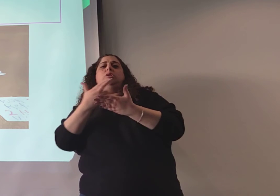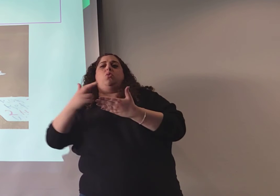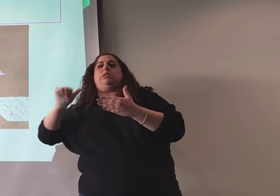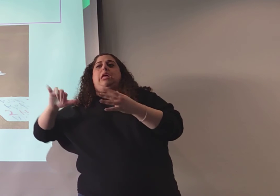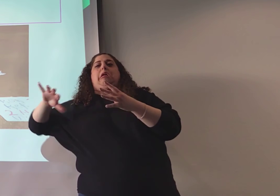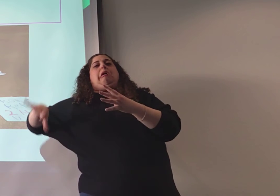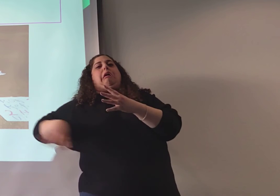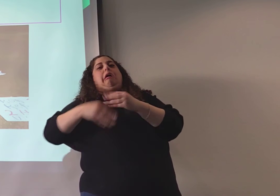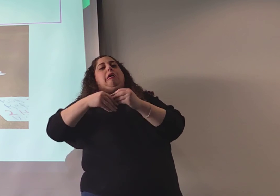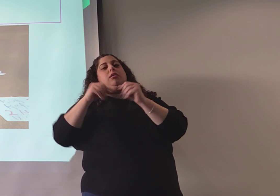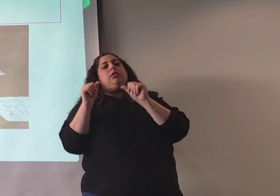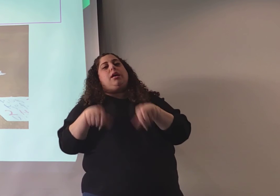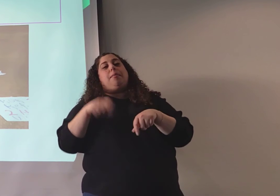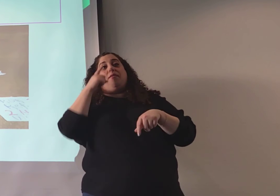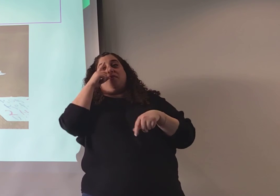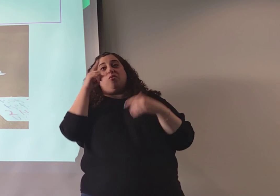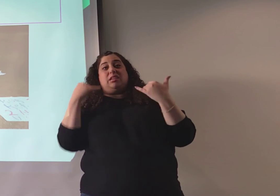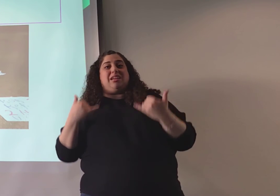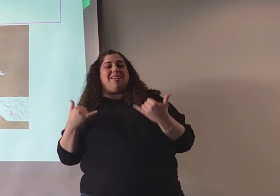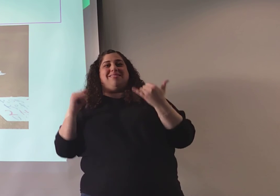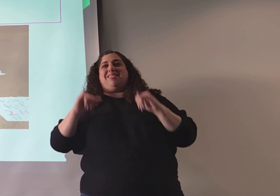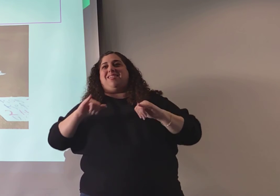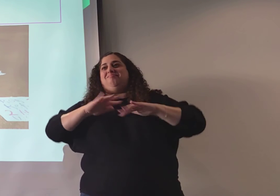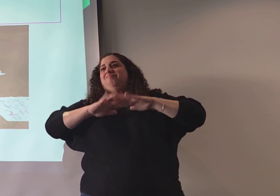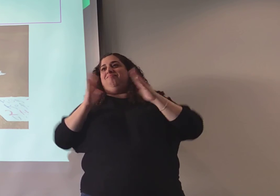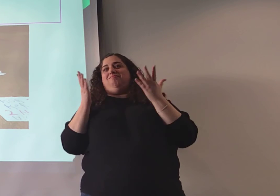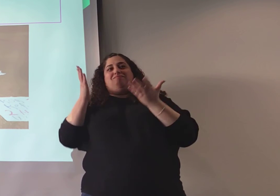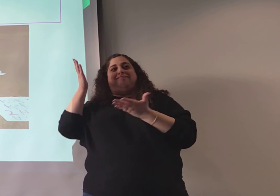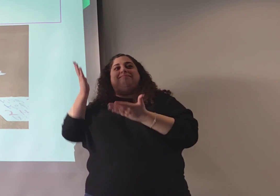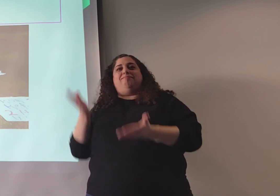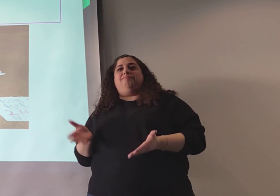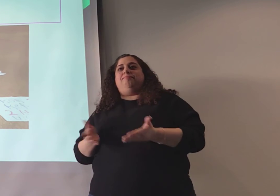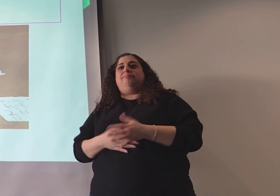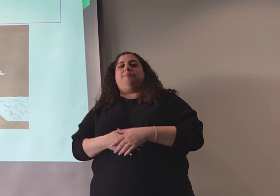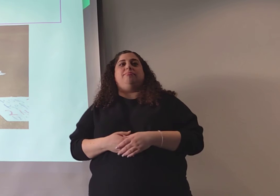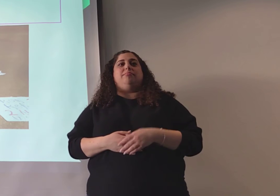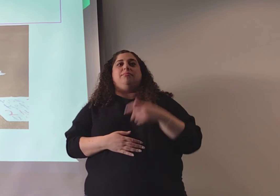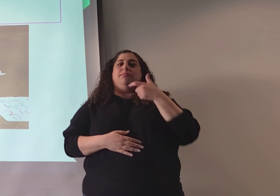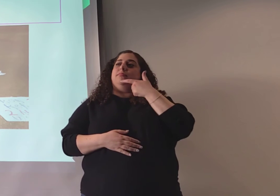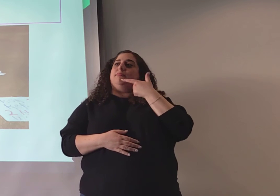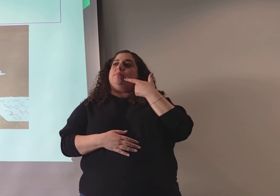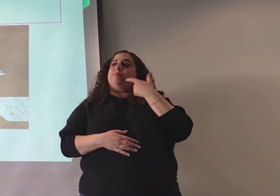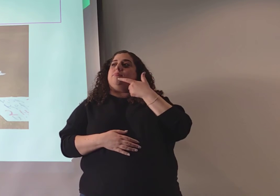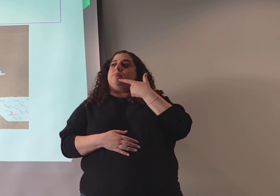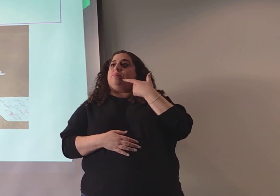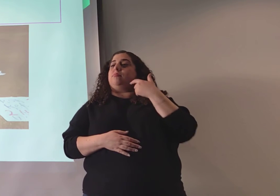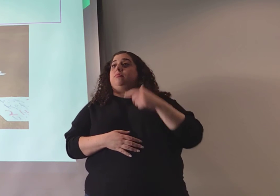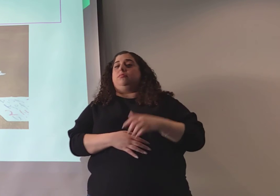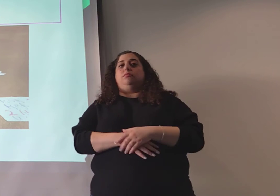Right, right. So basically what you’re saying is... Potentially, yeah.